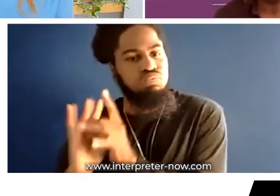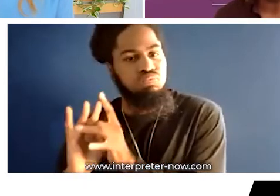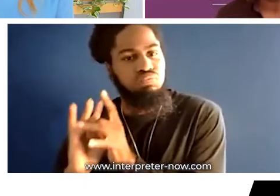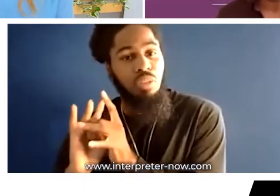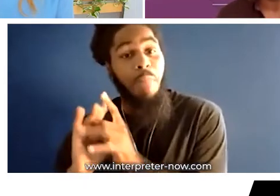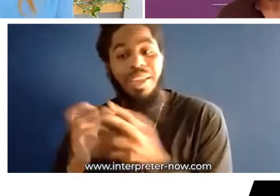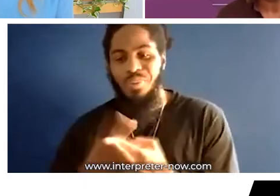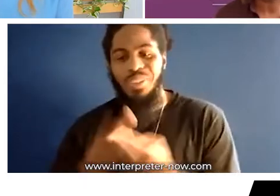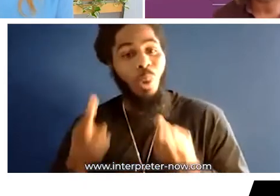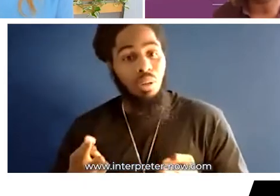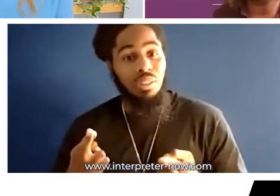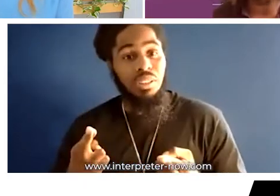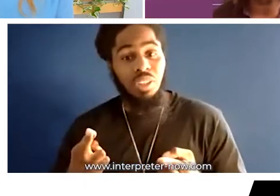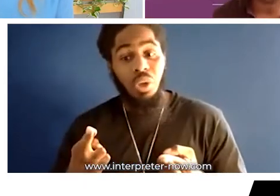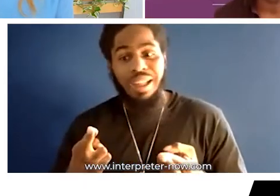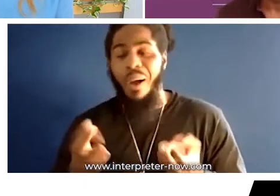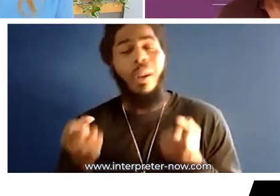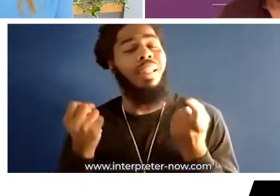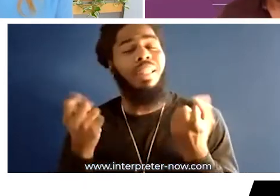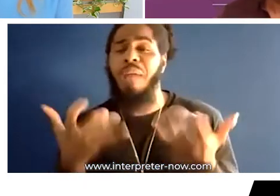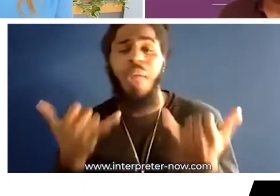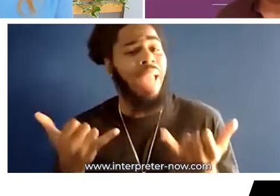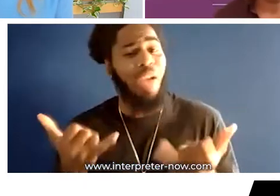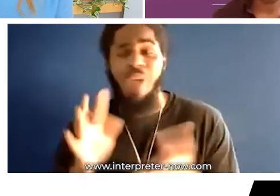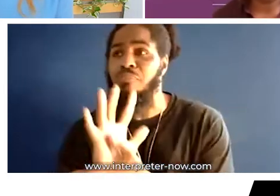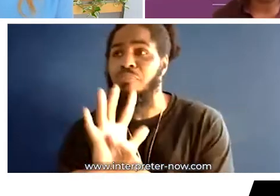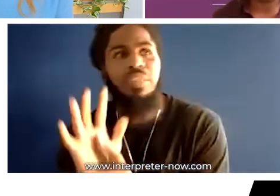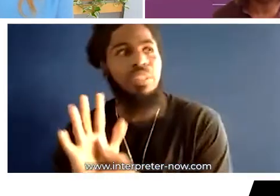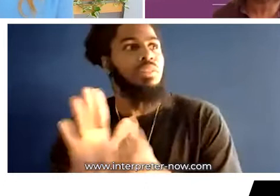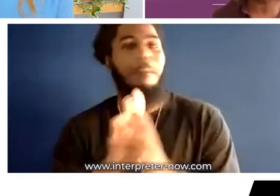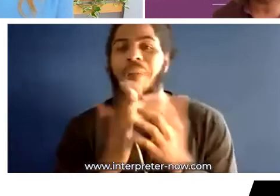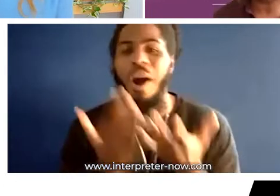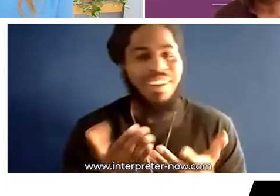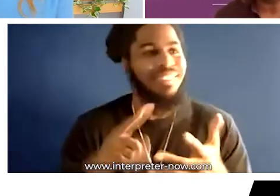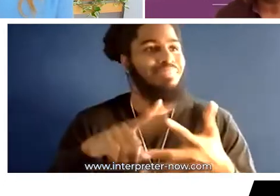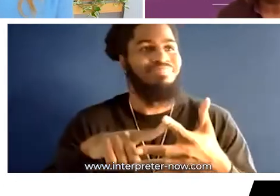There are way too many books and films and seminars and experiences that people can tap